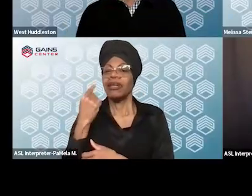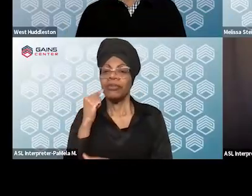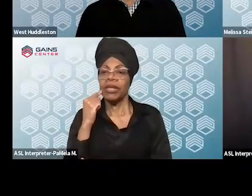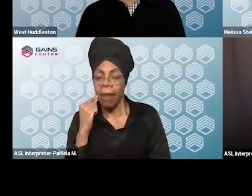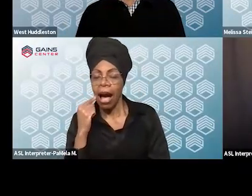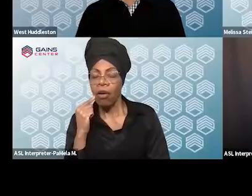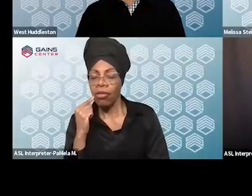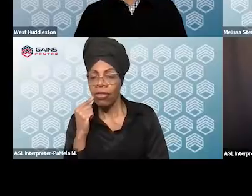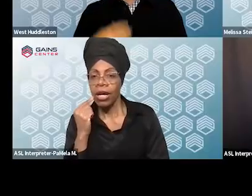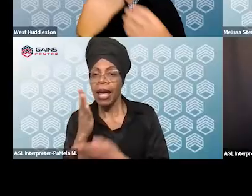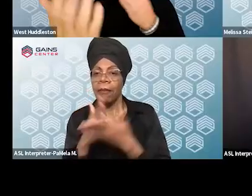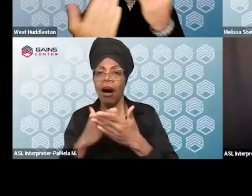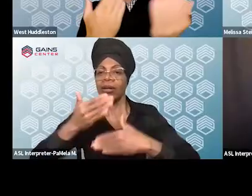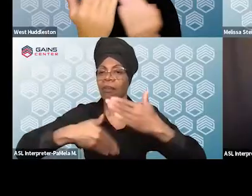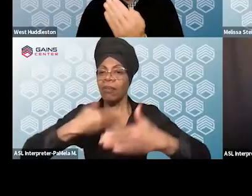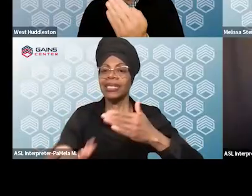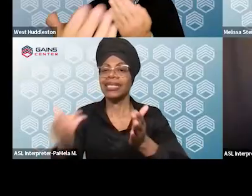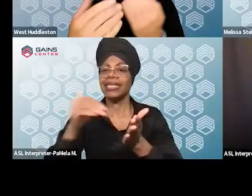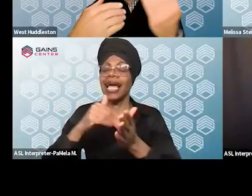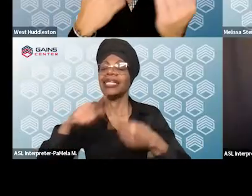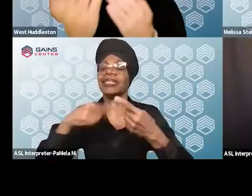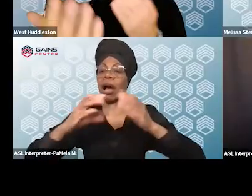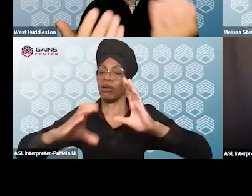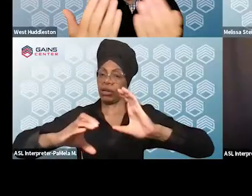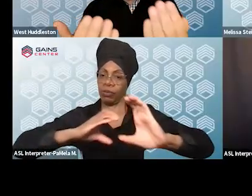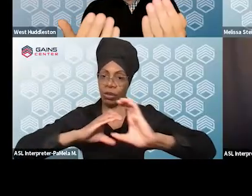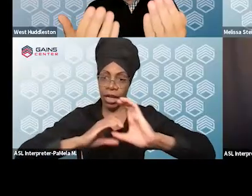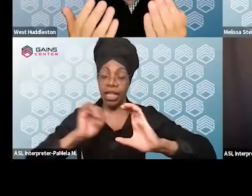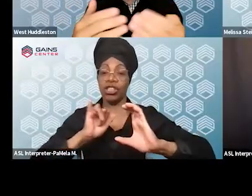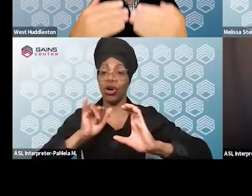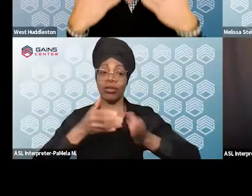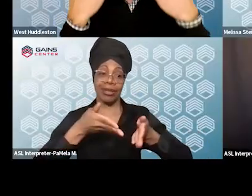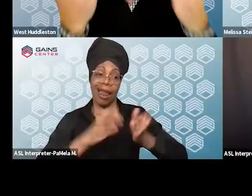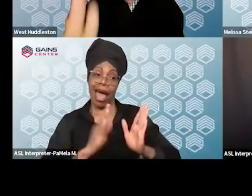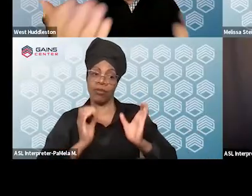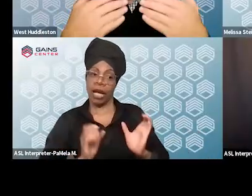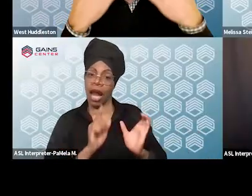Part of that process, again, this is about communication, and giving the client the choice, right?